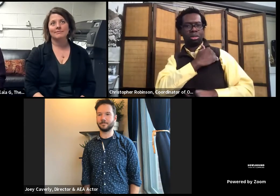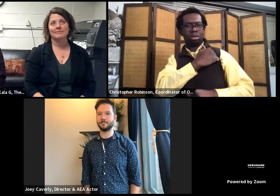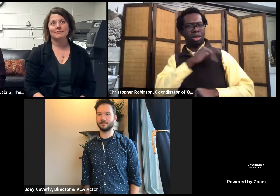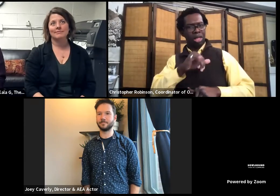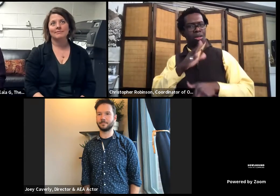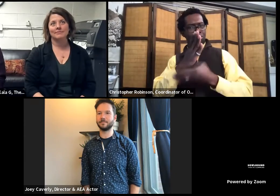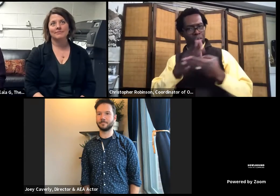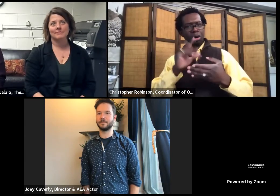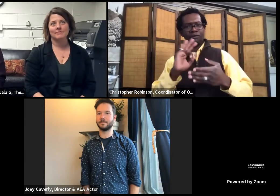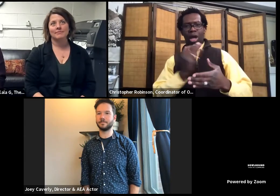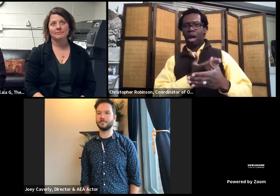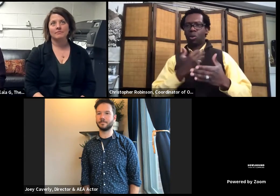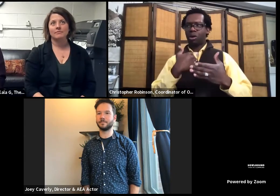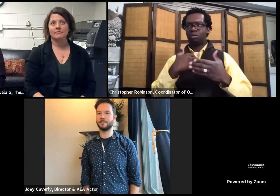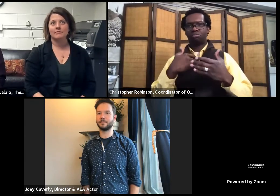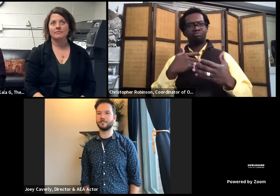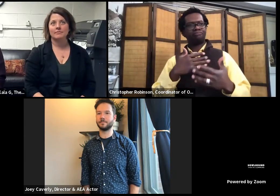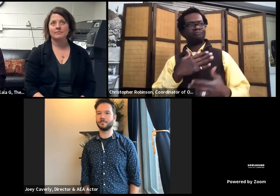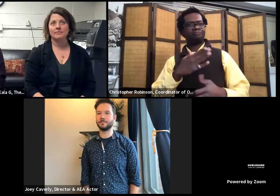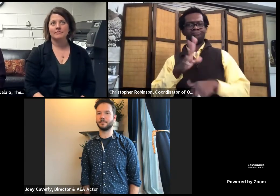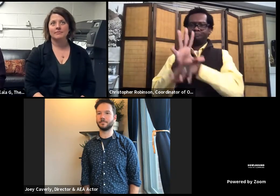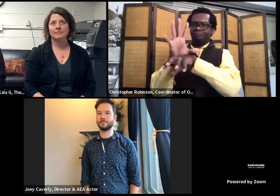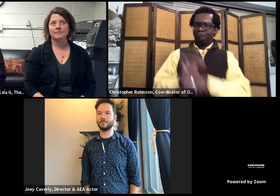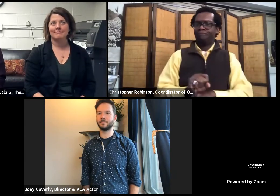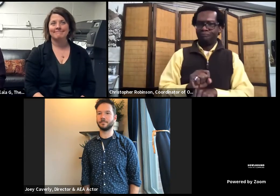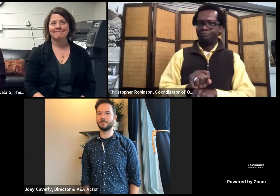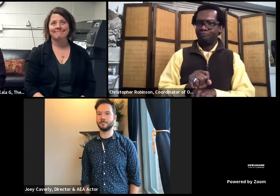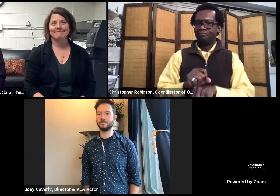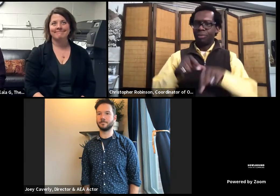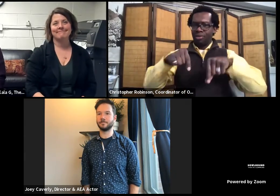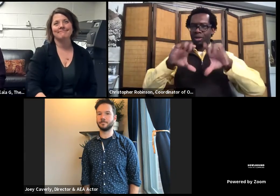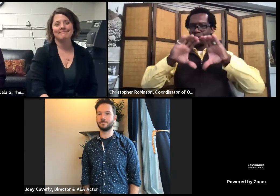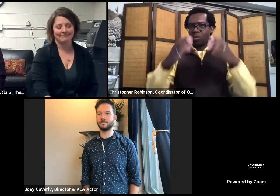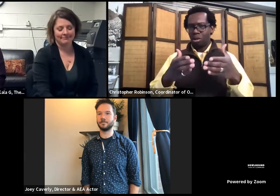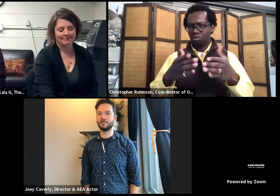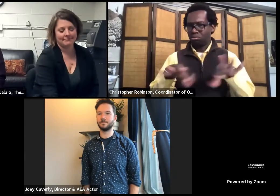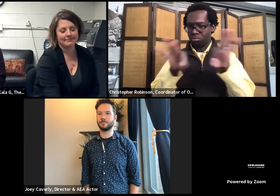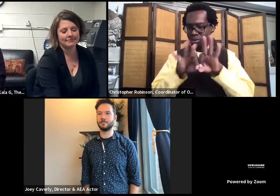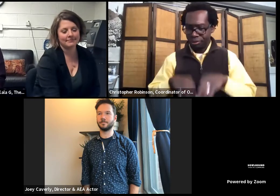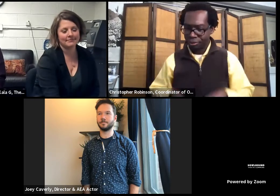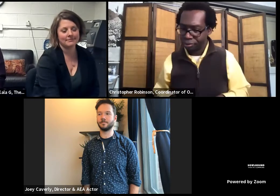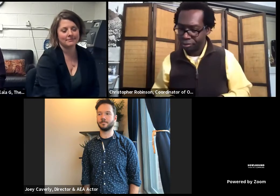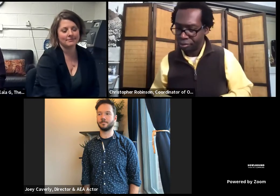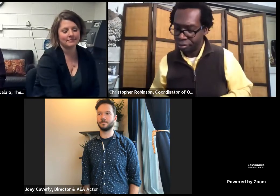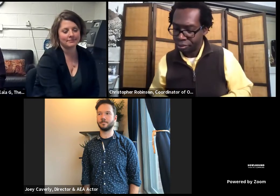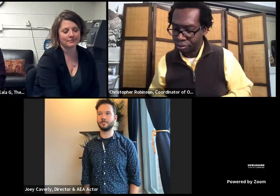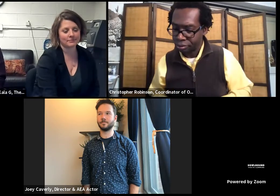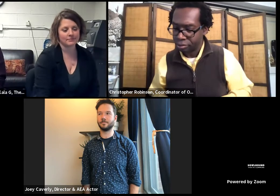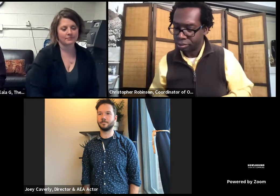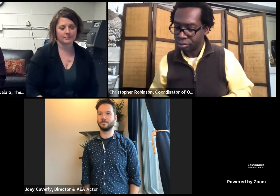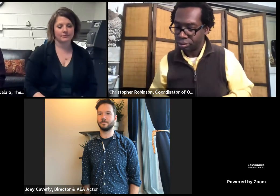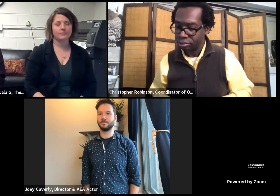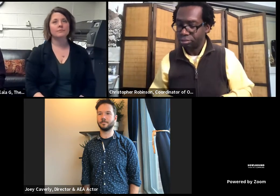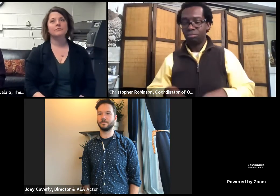I'll have permission to kind of remind me that we have a problem and we can resolve that. This is what we're valuing here in this group.